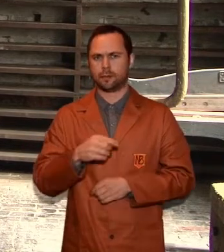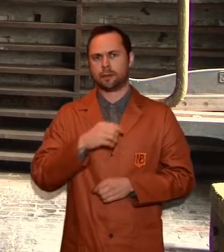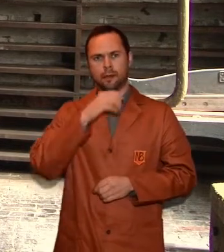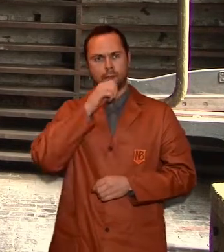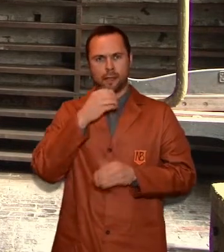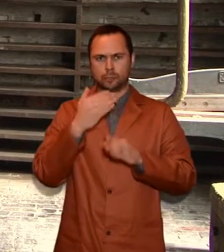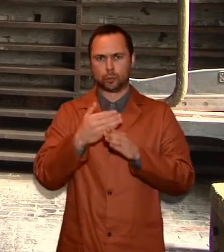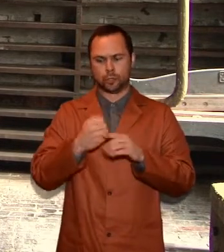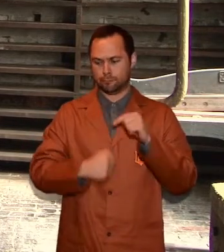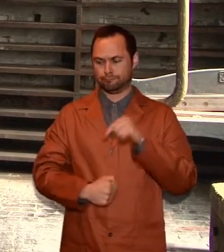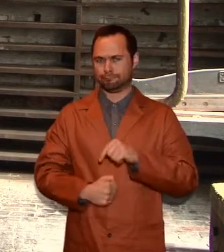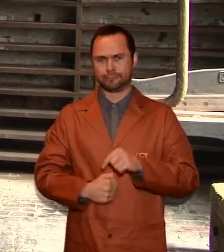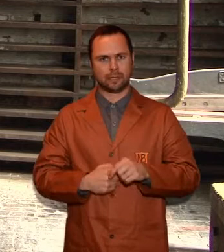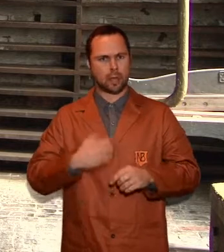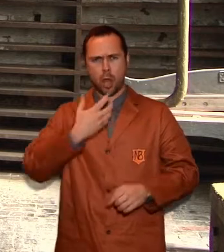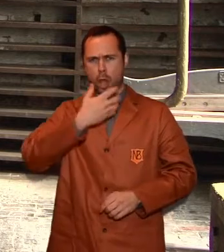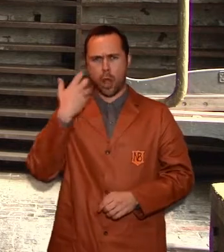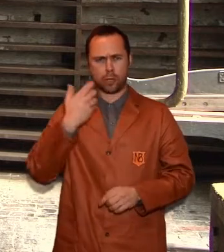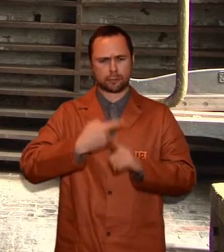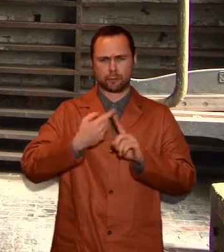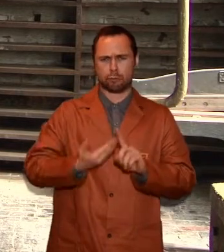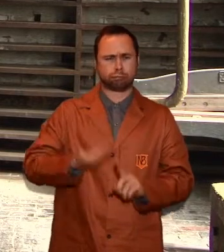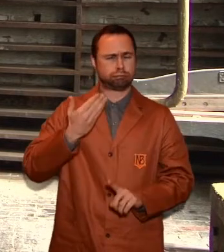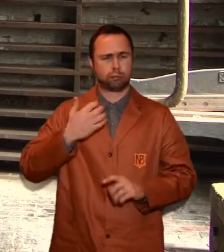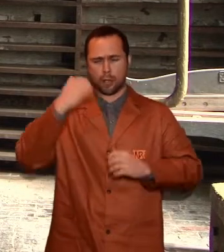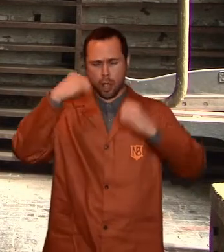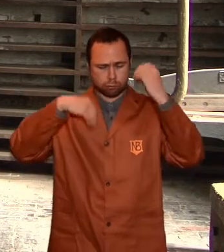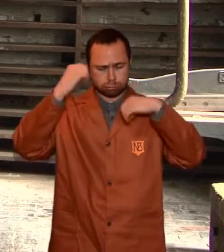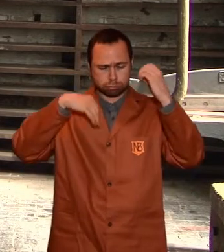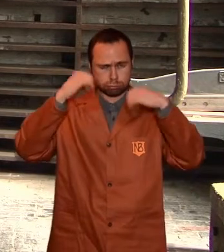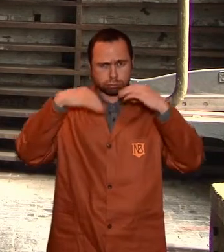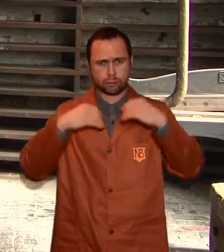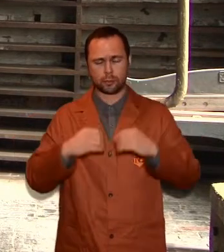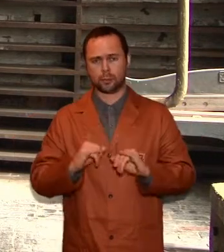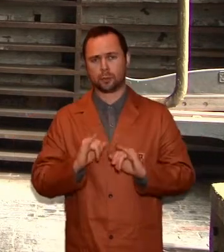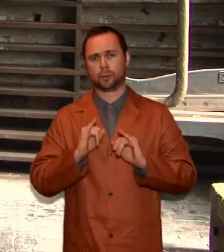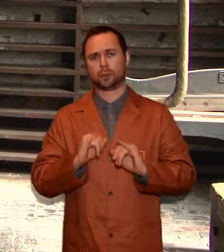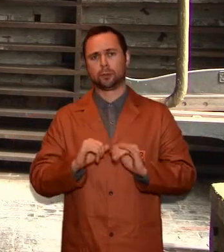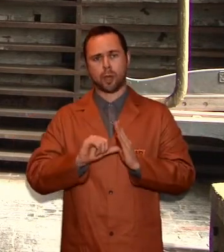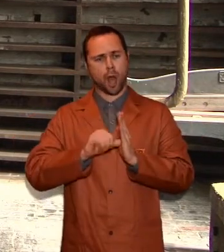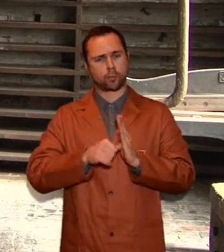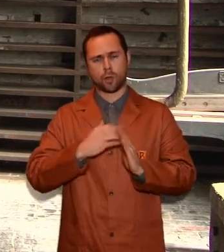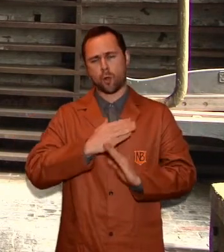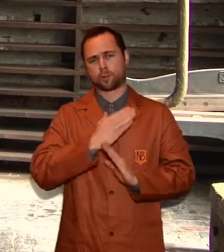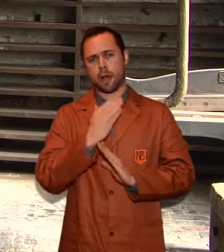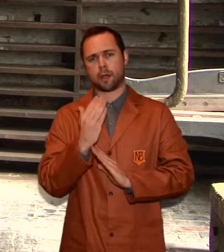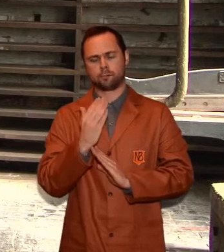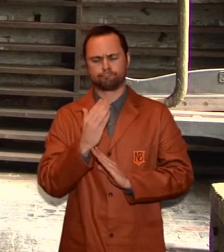It's sweaty, and you're in a pit. Not the best place to be. What they're doing is they're operating these drop forges.